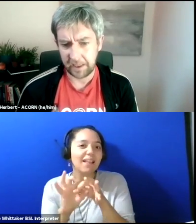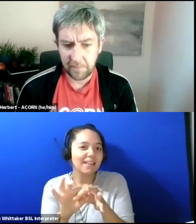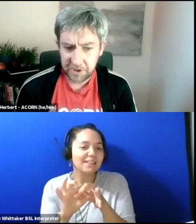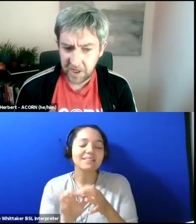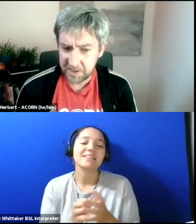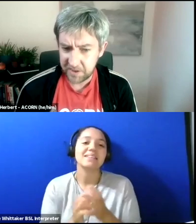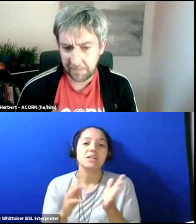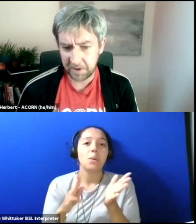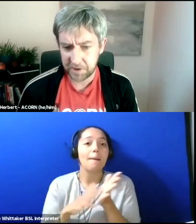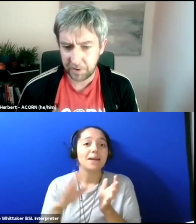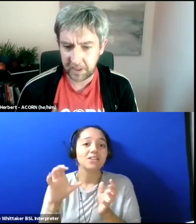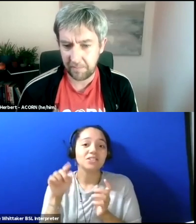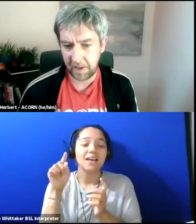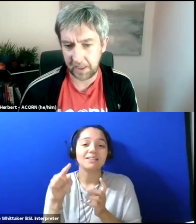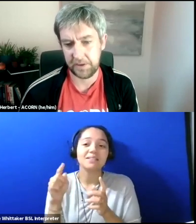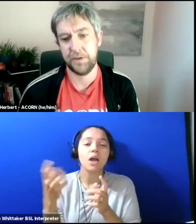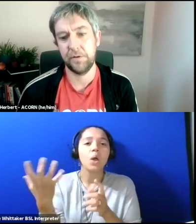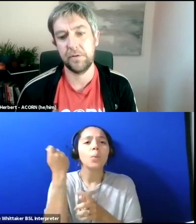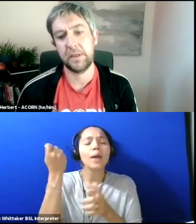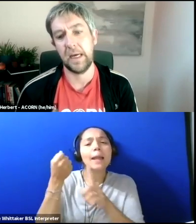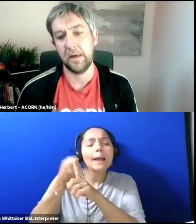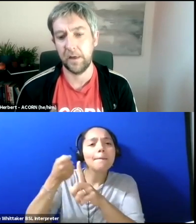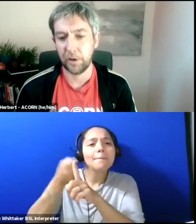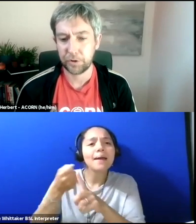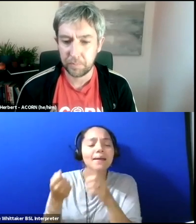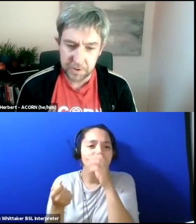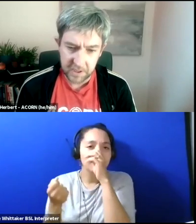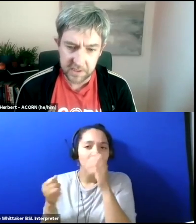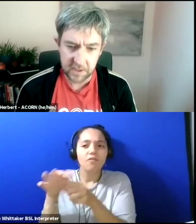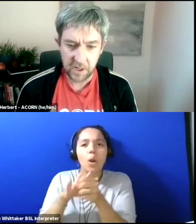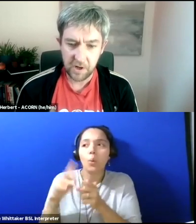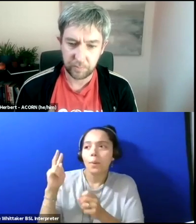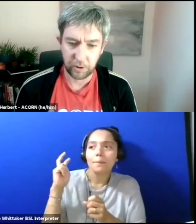in Manchester, they managed to win a campaign to get local buses brought